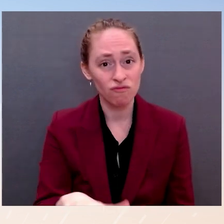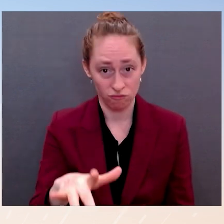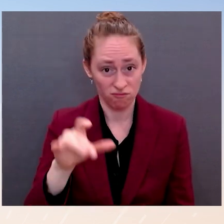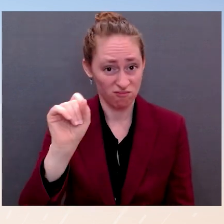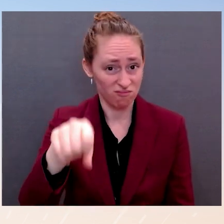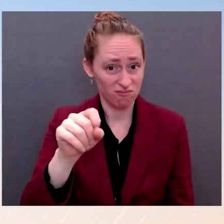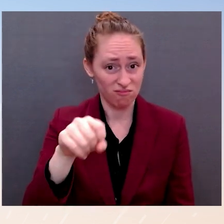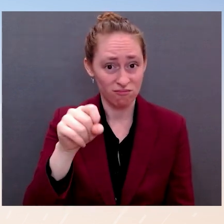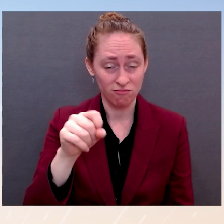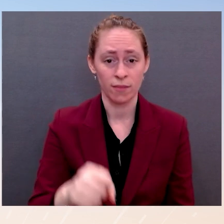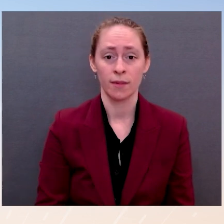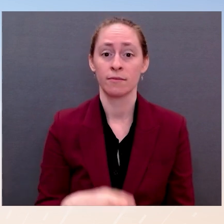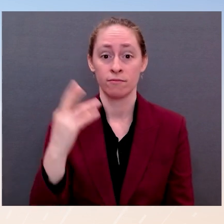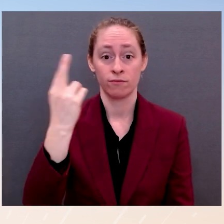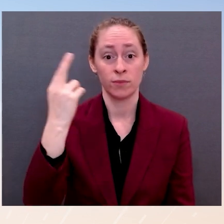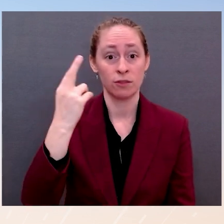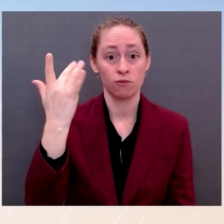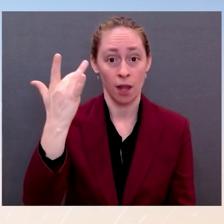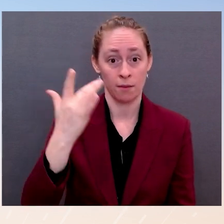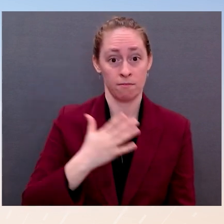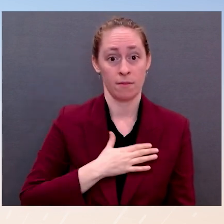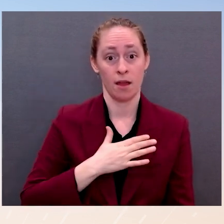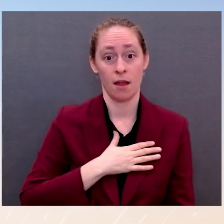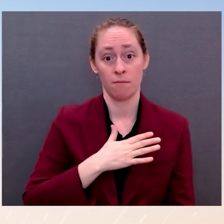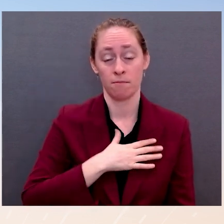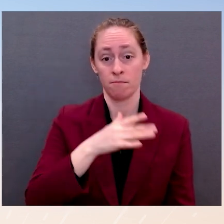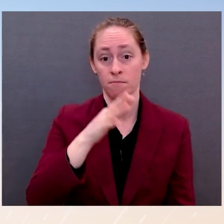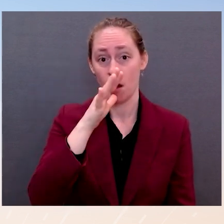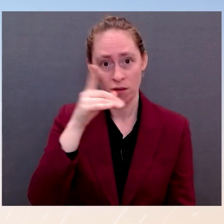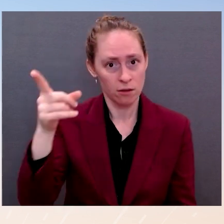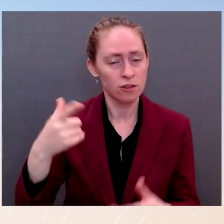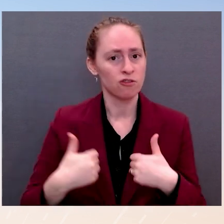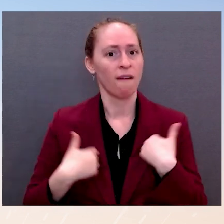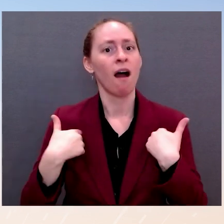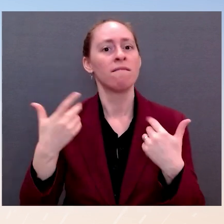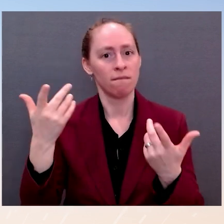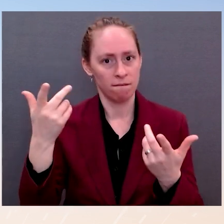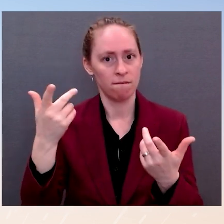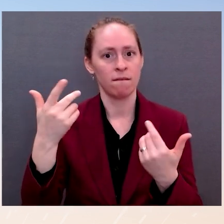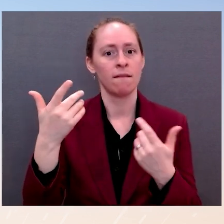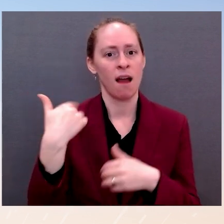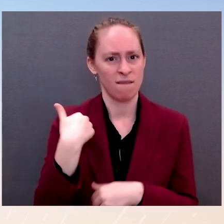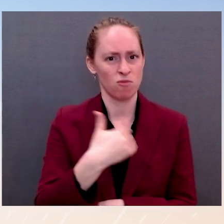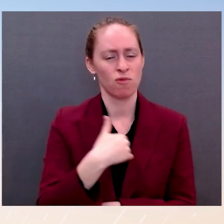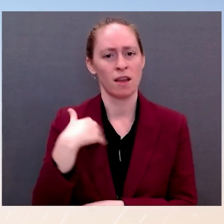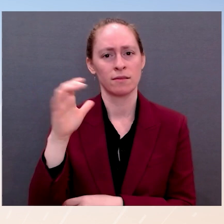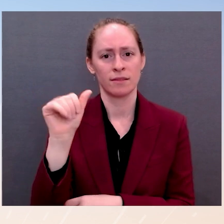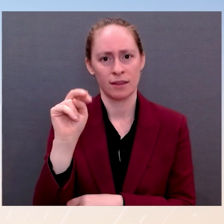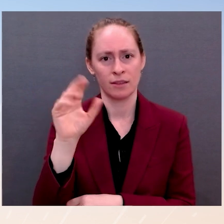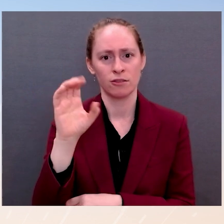a 24 year breast cancer survivor, and that's because of early detection.